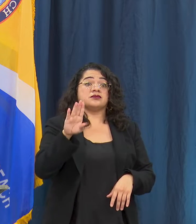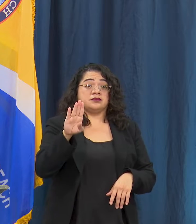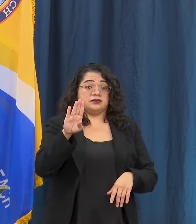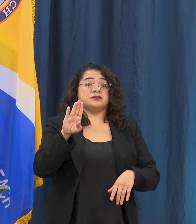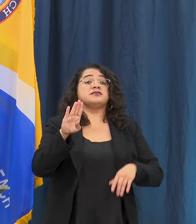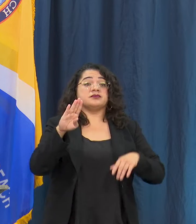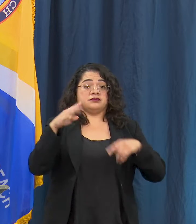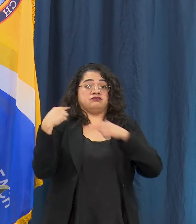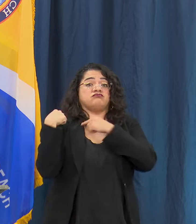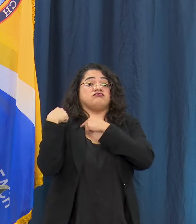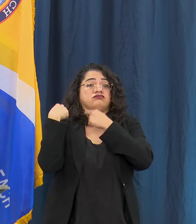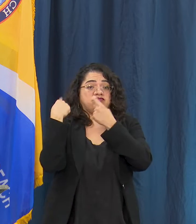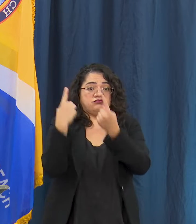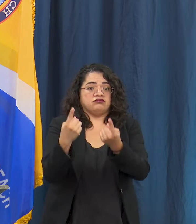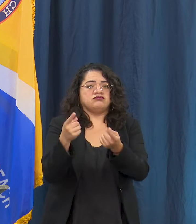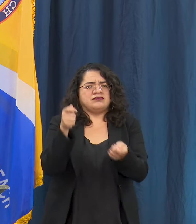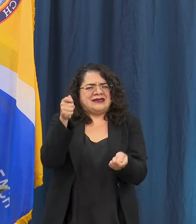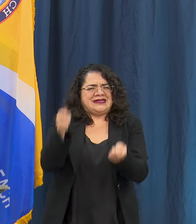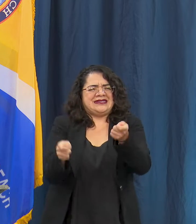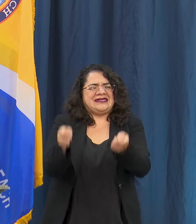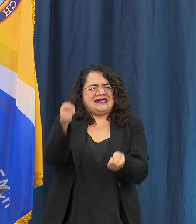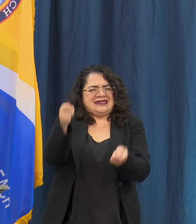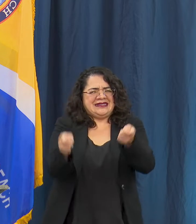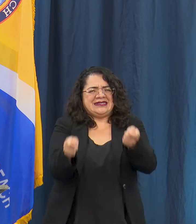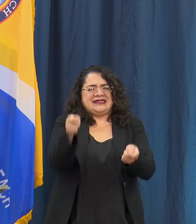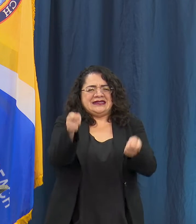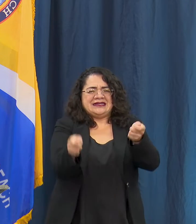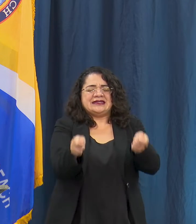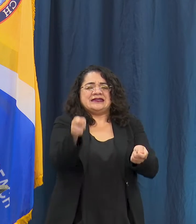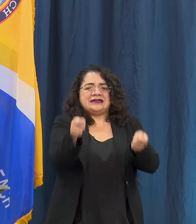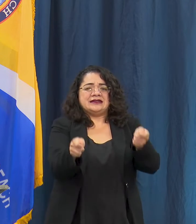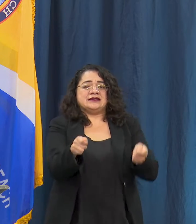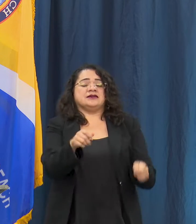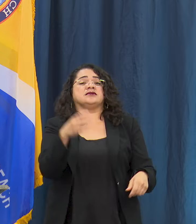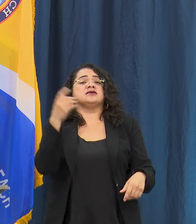trained every officer in de-escalation, mental health and racial equity, and